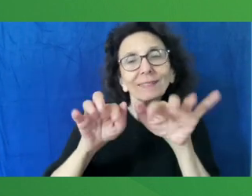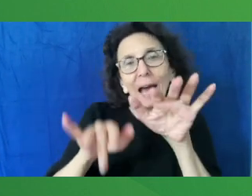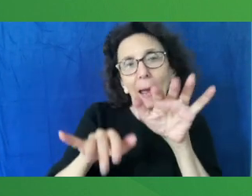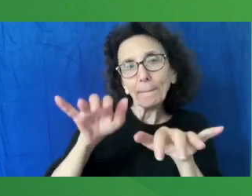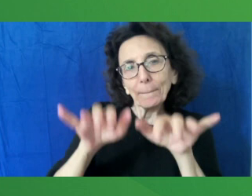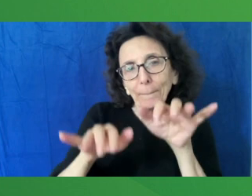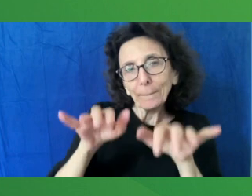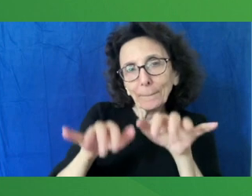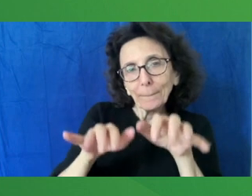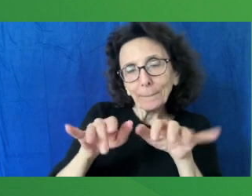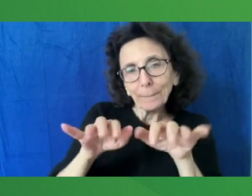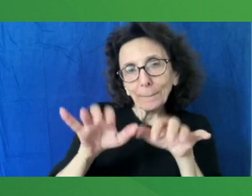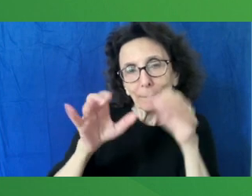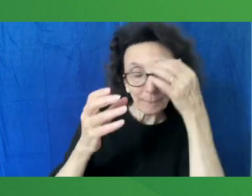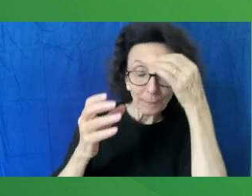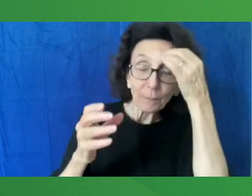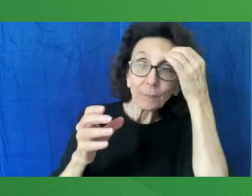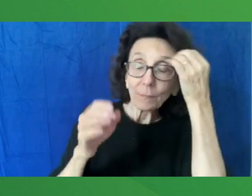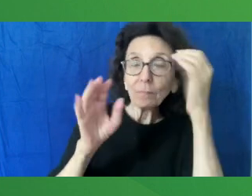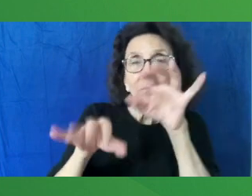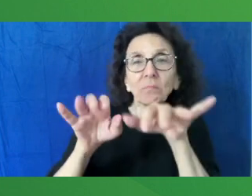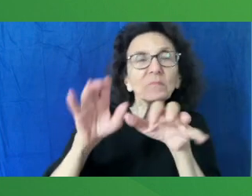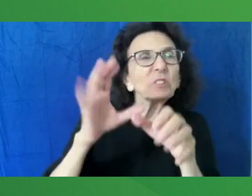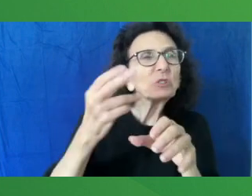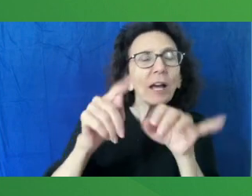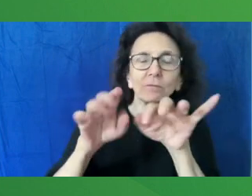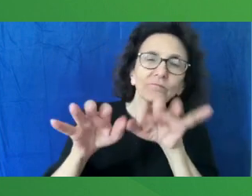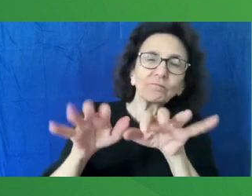things that you notice? Just the notice things right now.